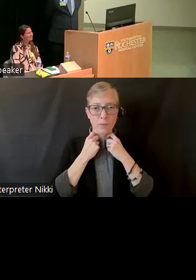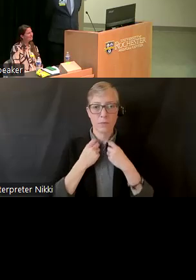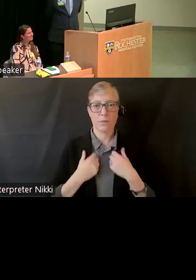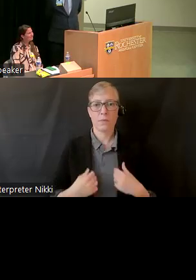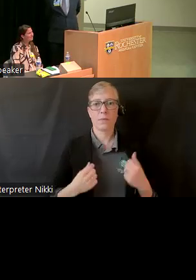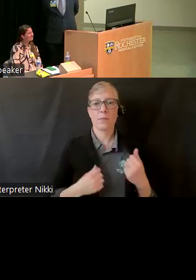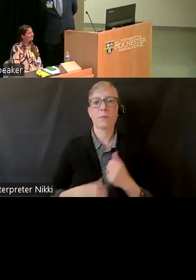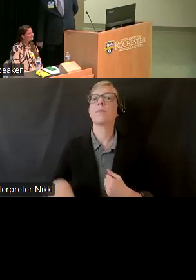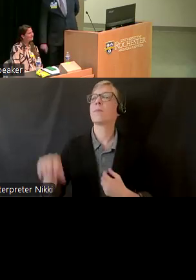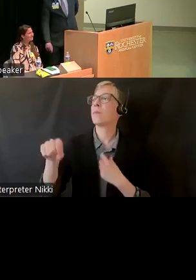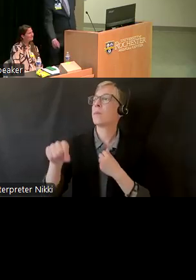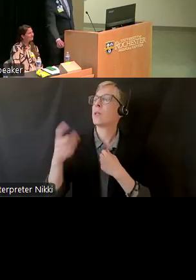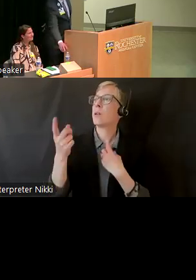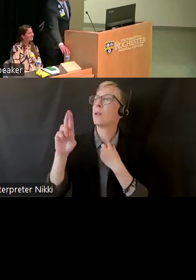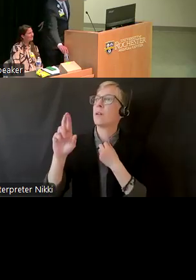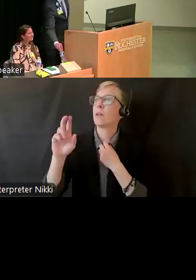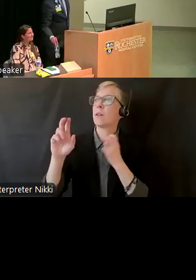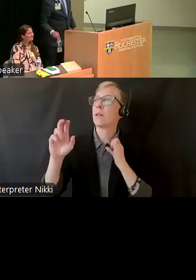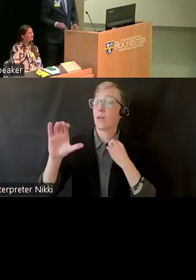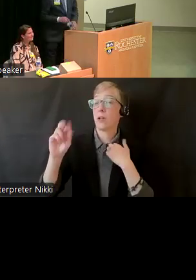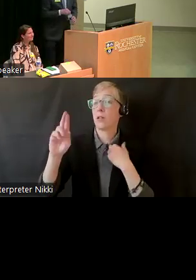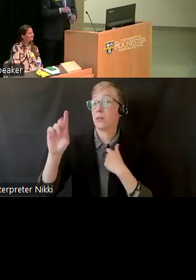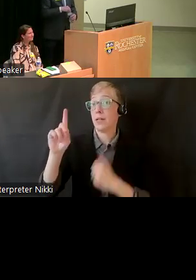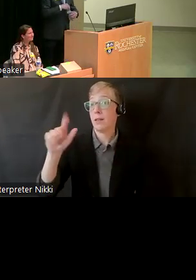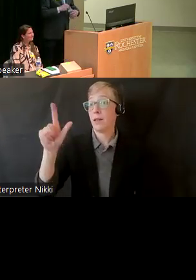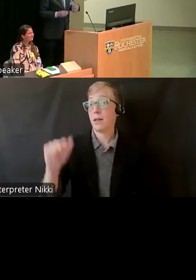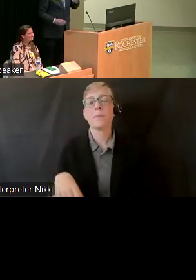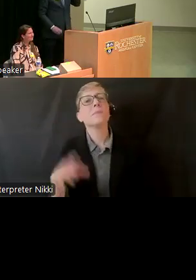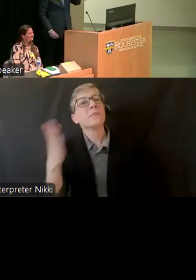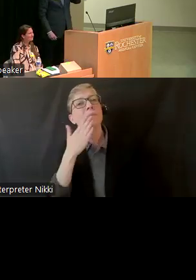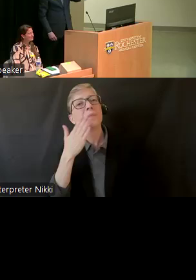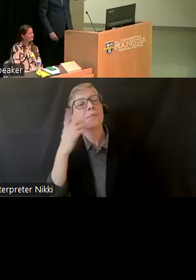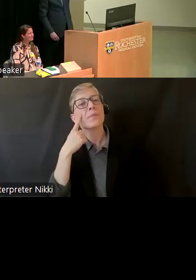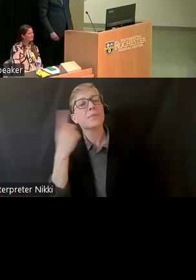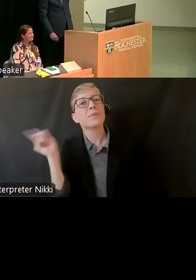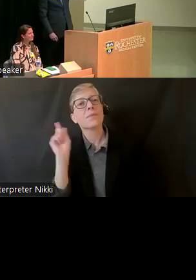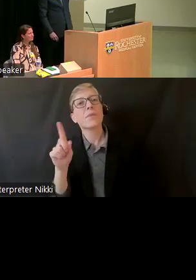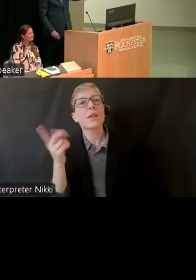cardella hi first of all thank you for coming and talk talk with us about it's nice to know